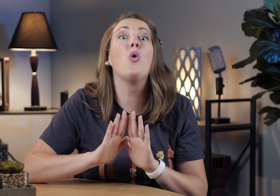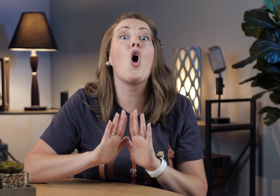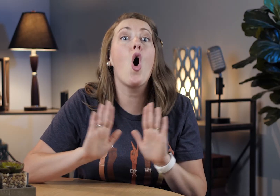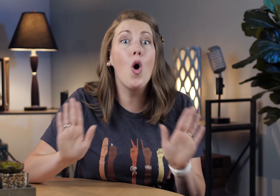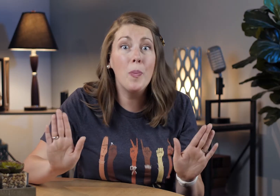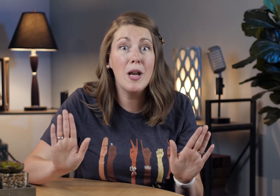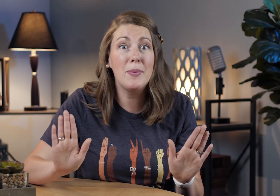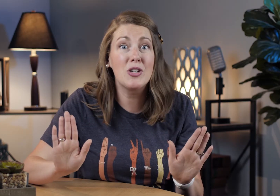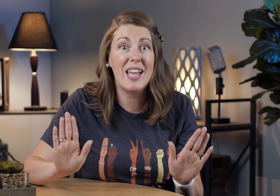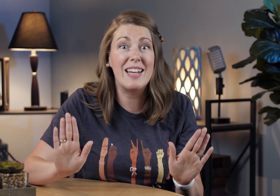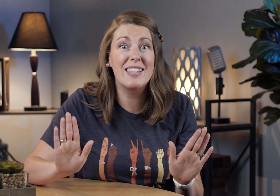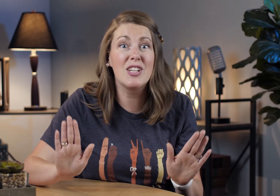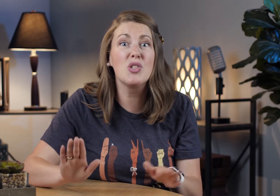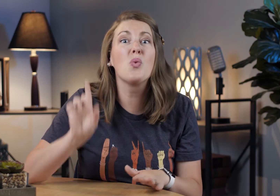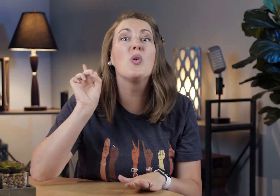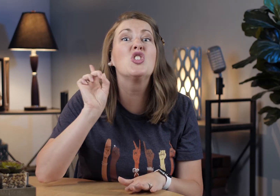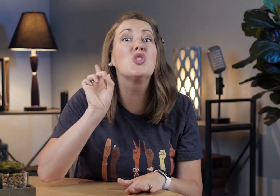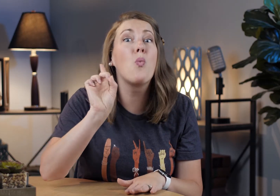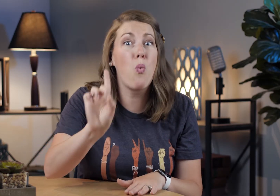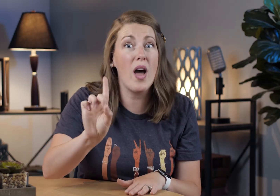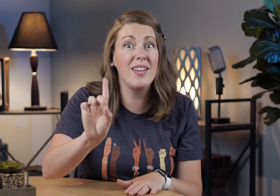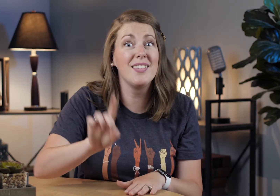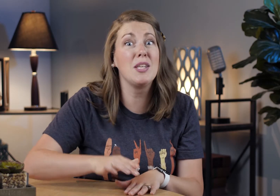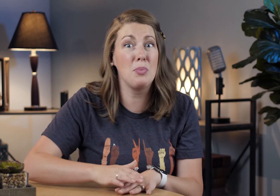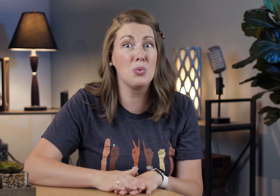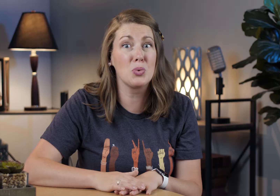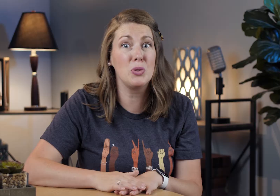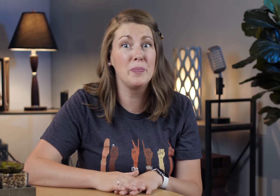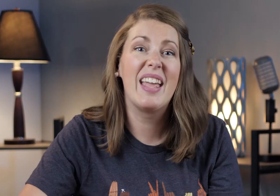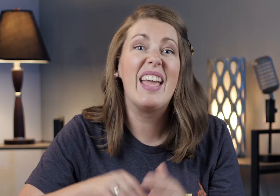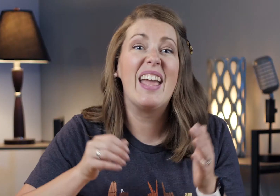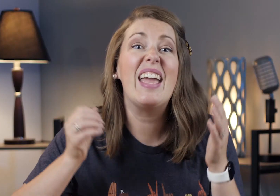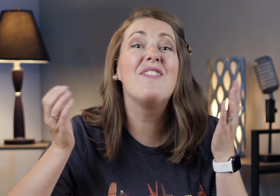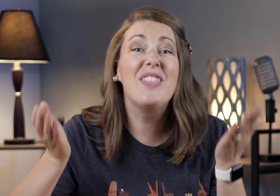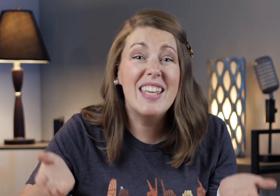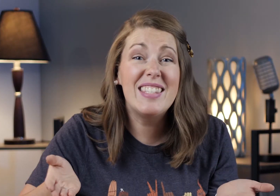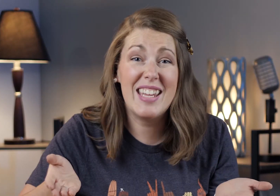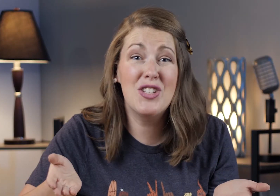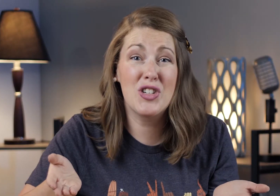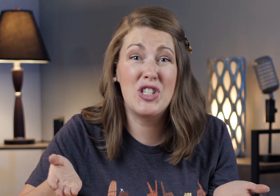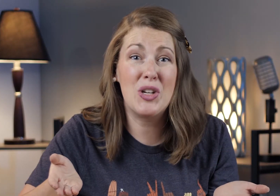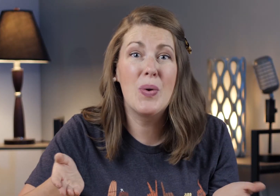will open up your signing skills with just one simple rule. If this interests you,